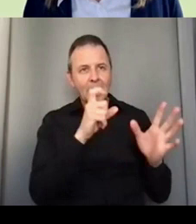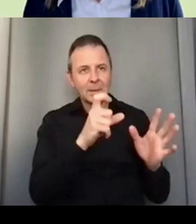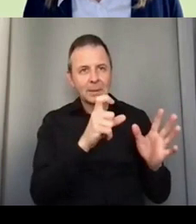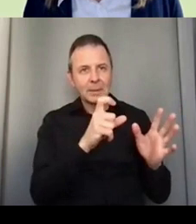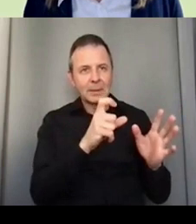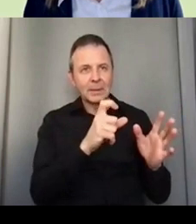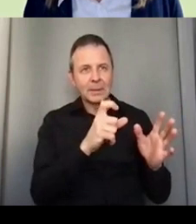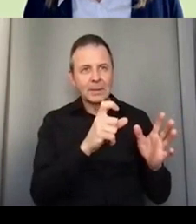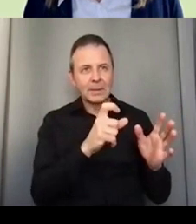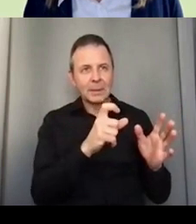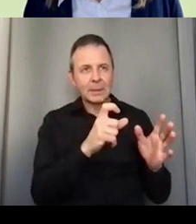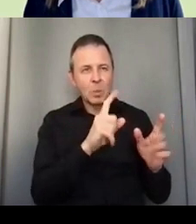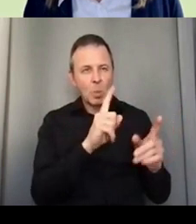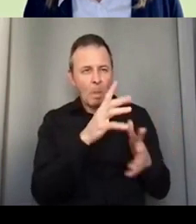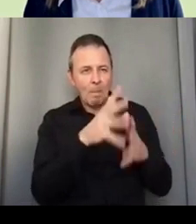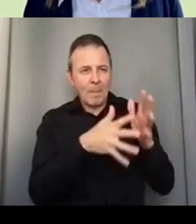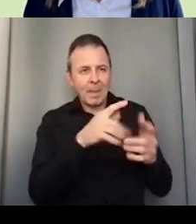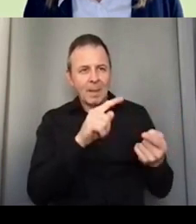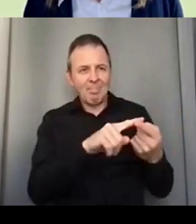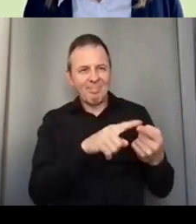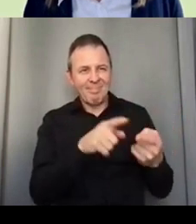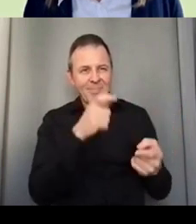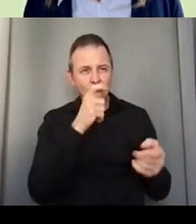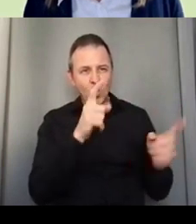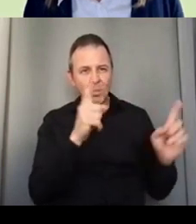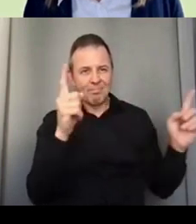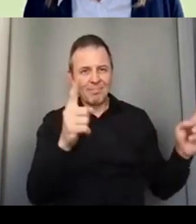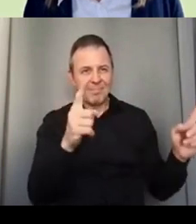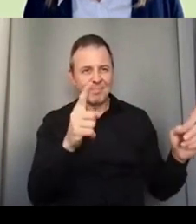what they mean by that there is no exact document